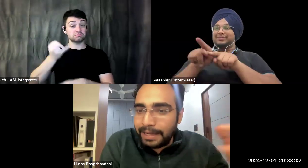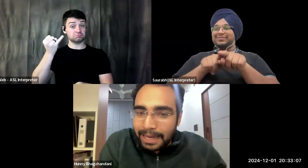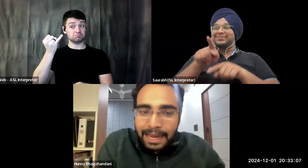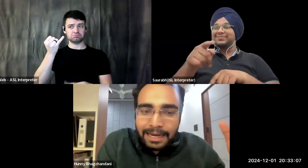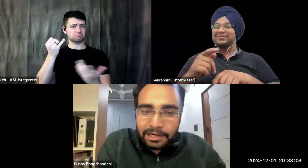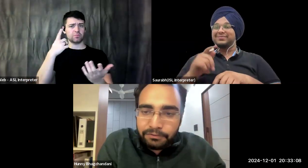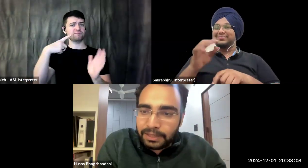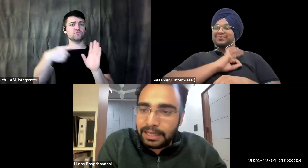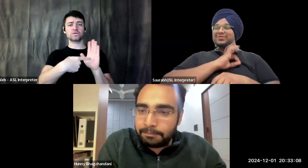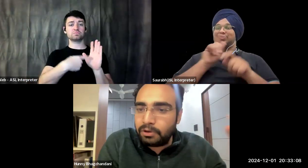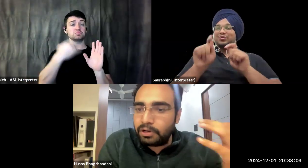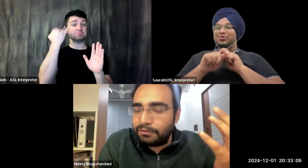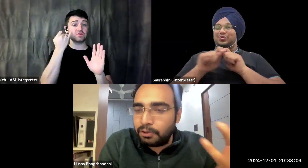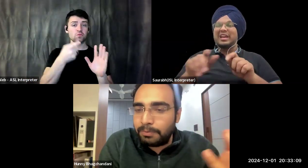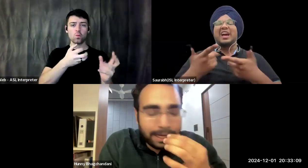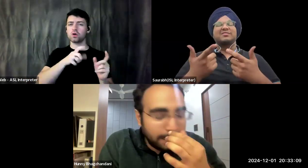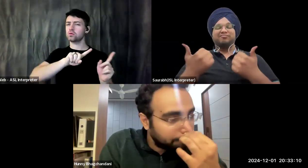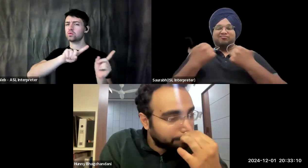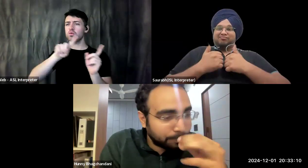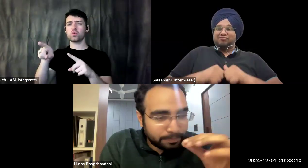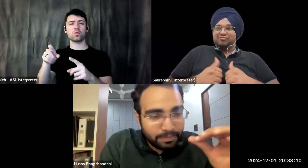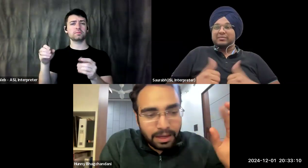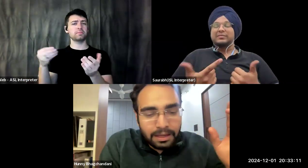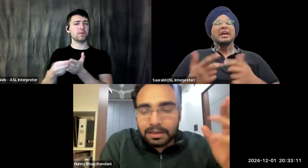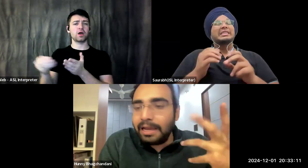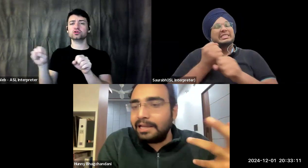any kind of thing, or if you want to buy